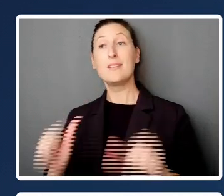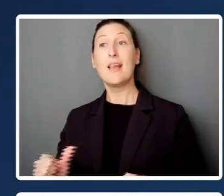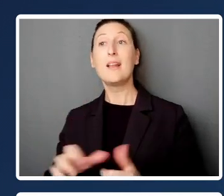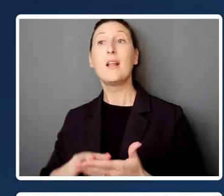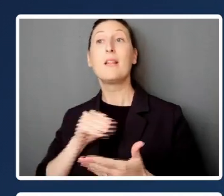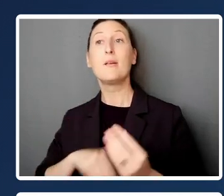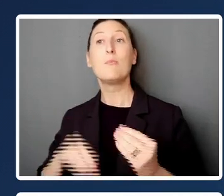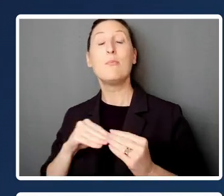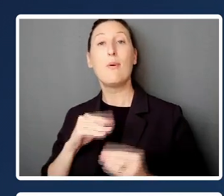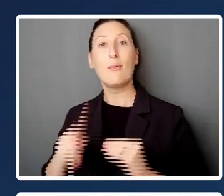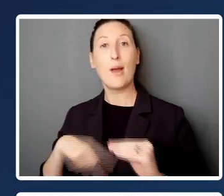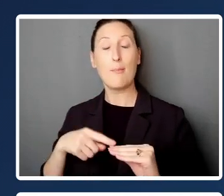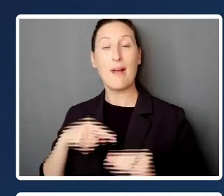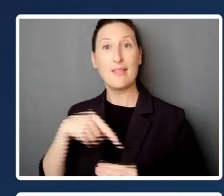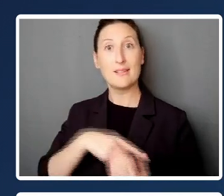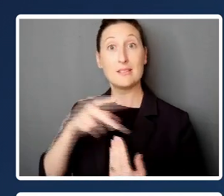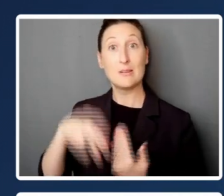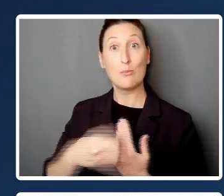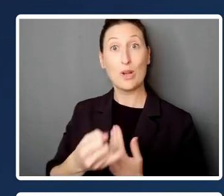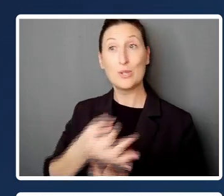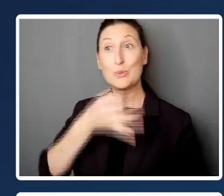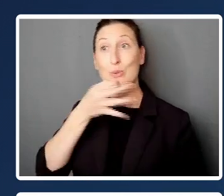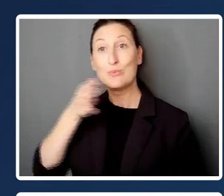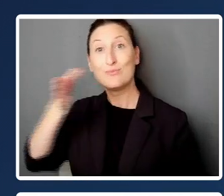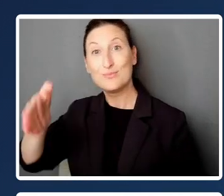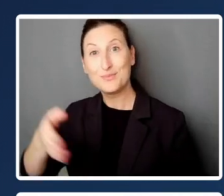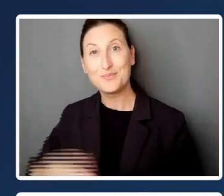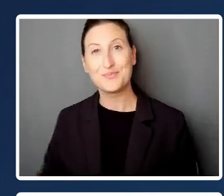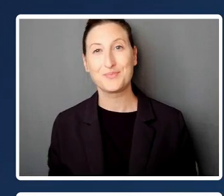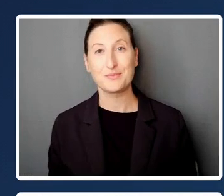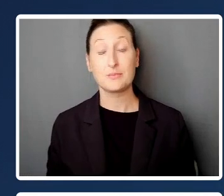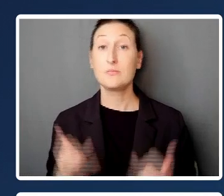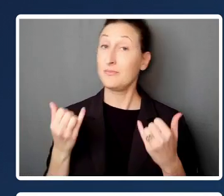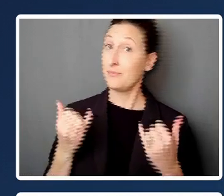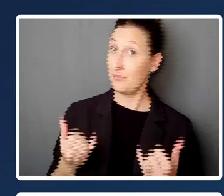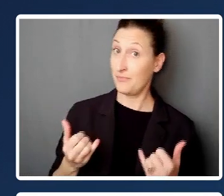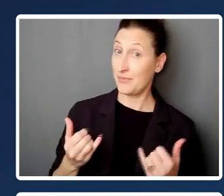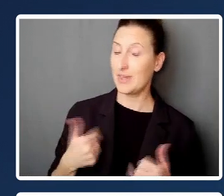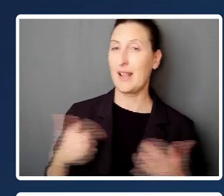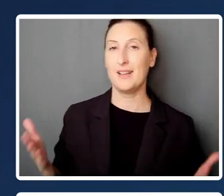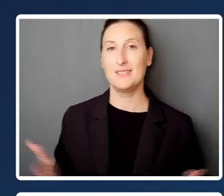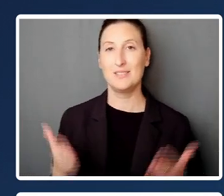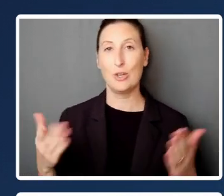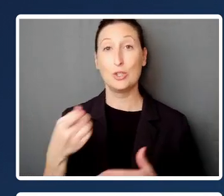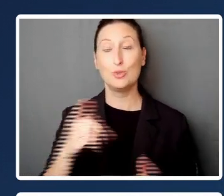at some point in the future. In the meantime, I encourage you to learn more about the summit